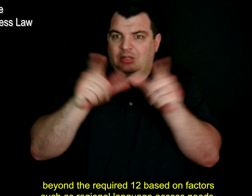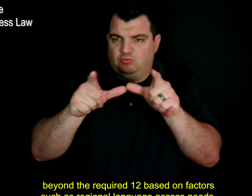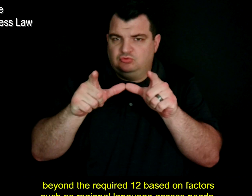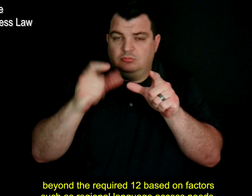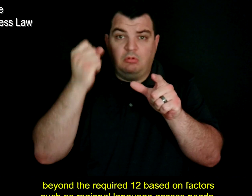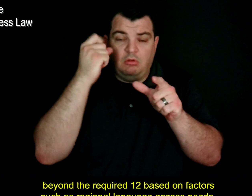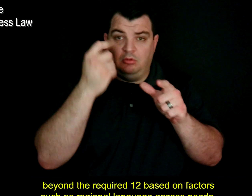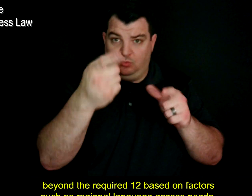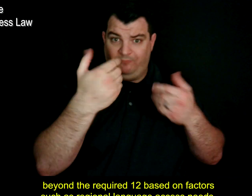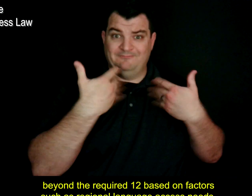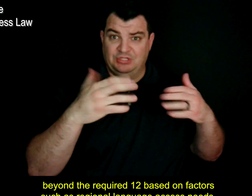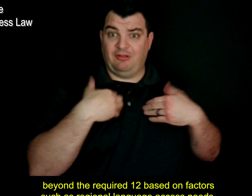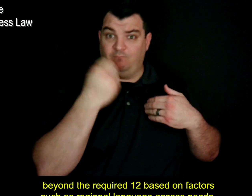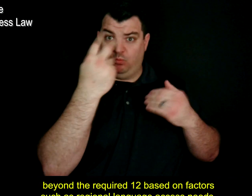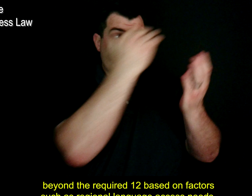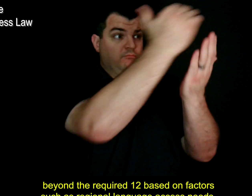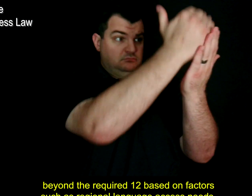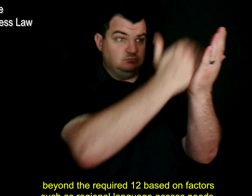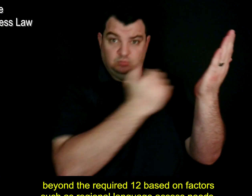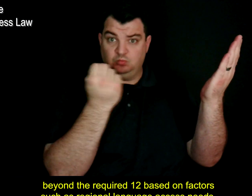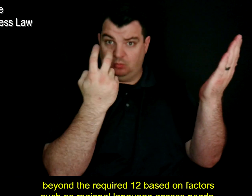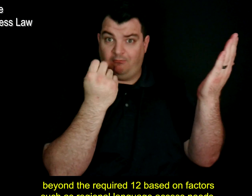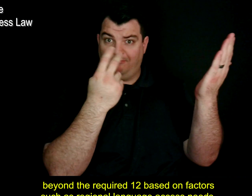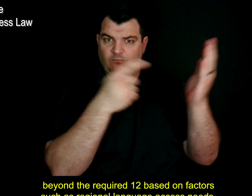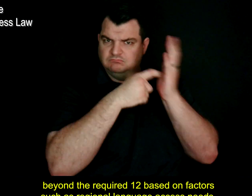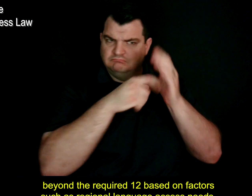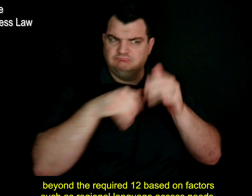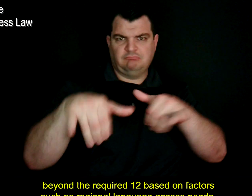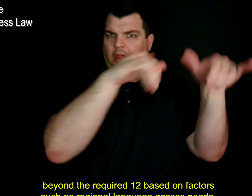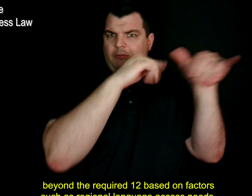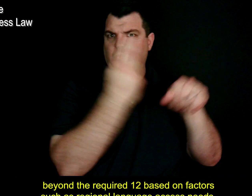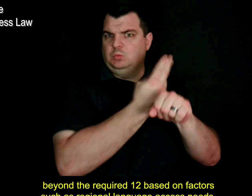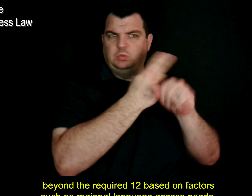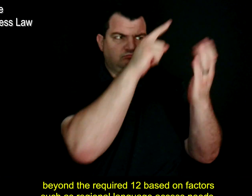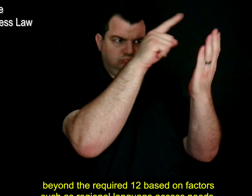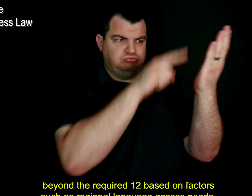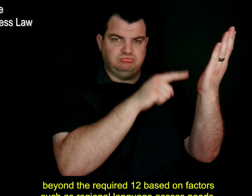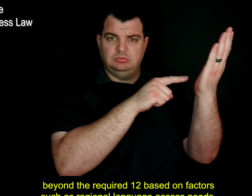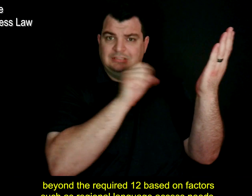beyond the required 12 based on factors such as regional language access needs,